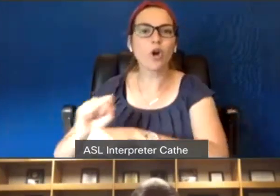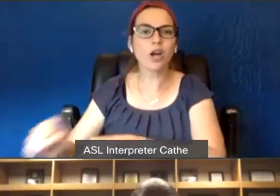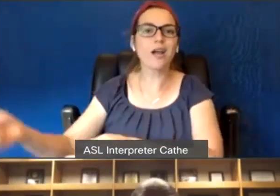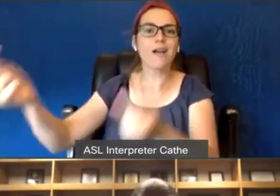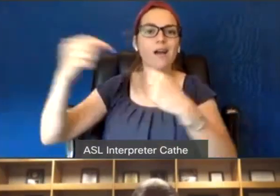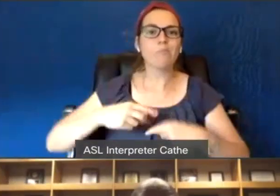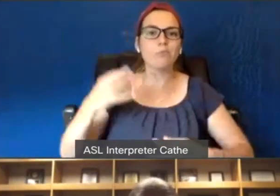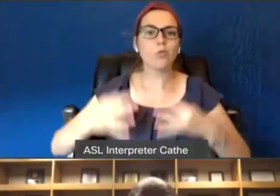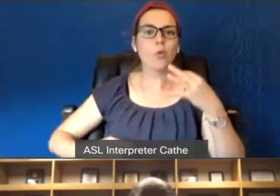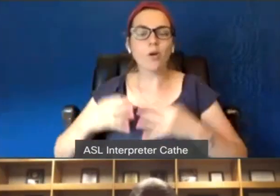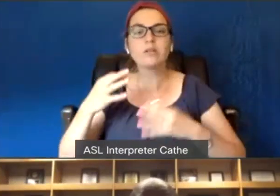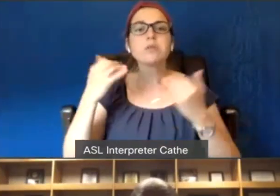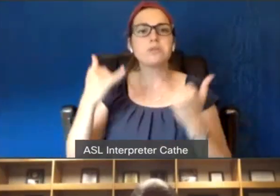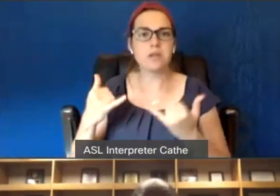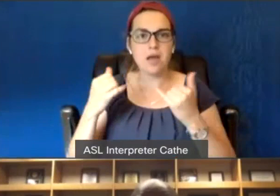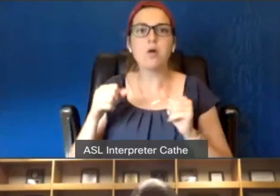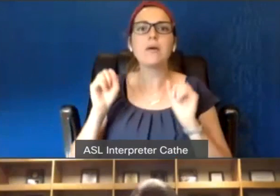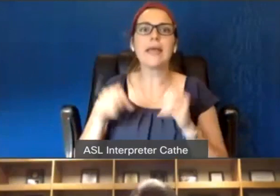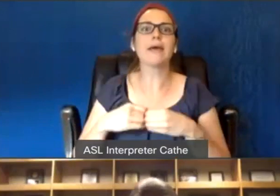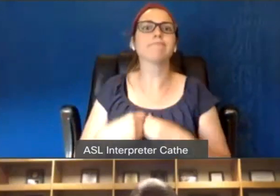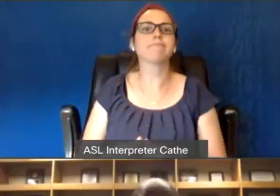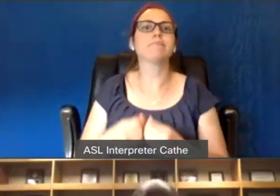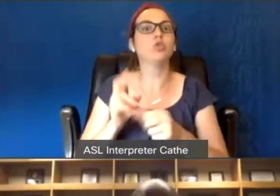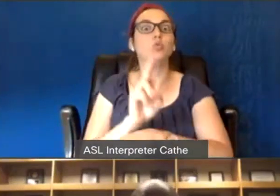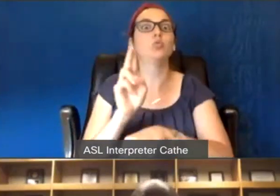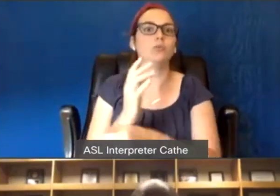check in with the whole team via Teams.